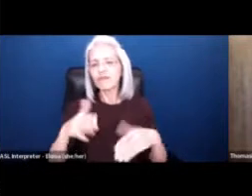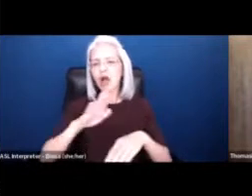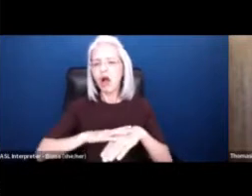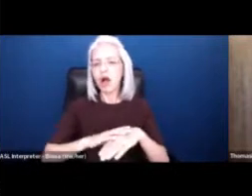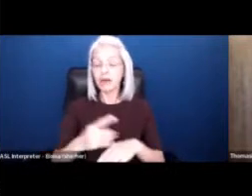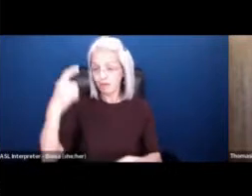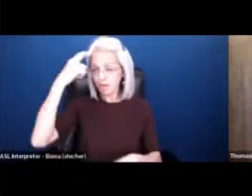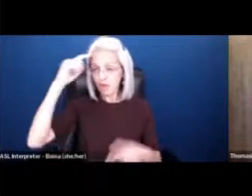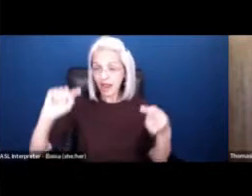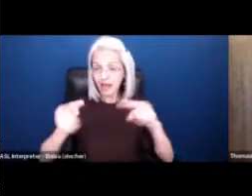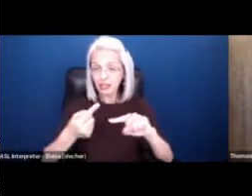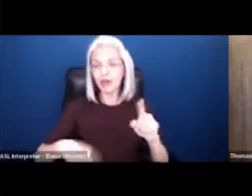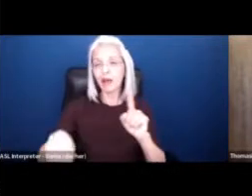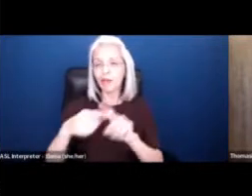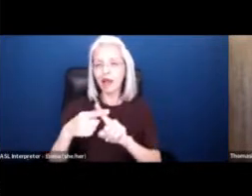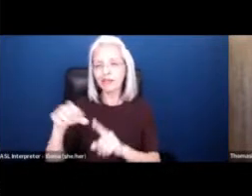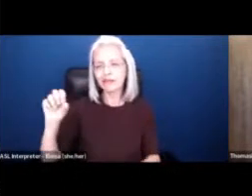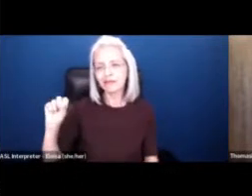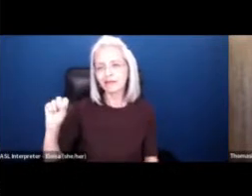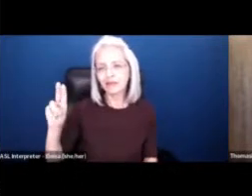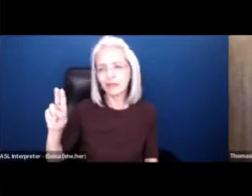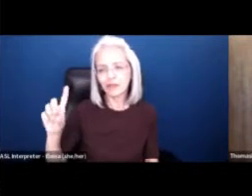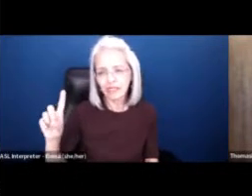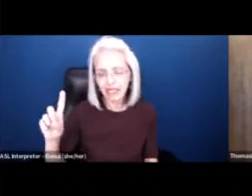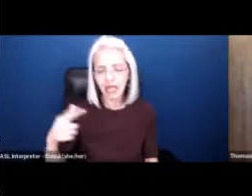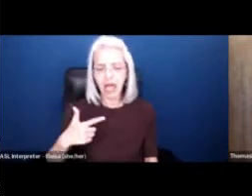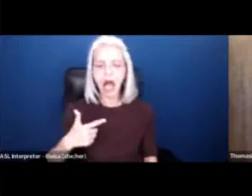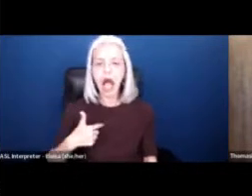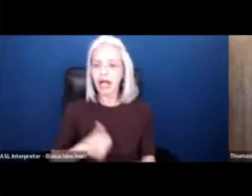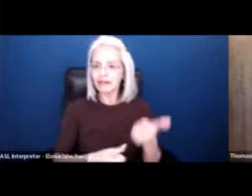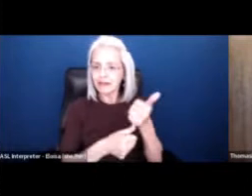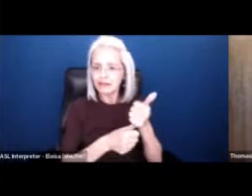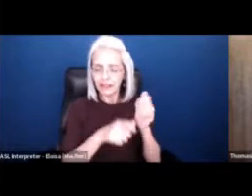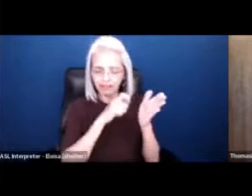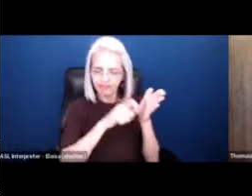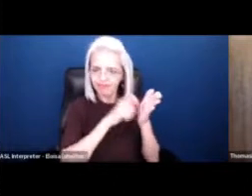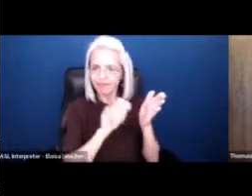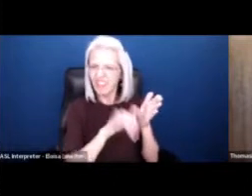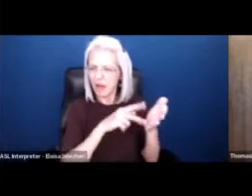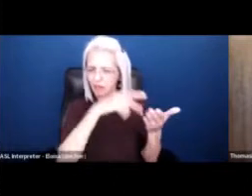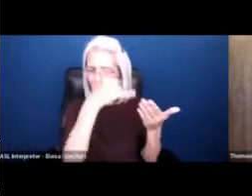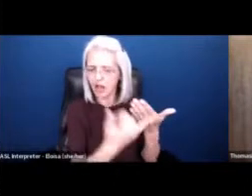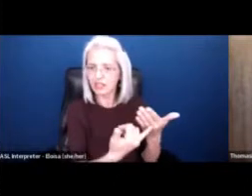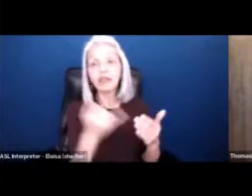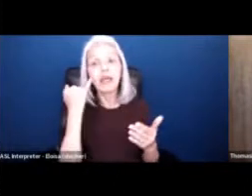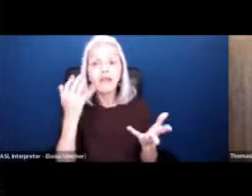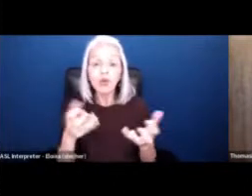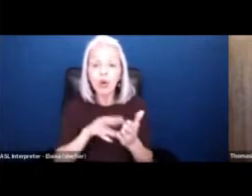Connections where we're at assisted with editing that project. And if you want to learn about a topic, one of the